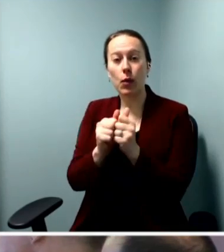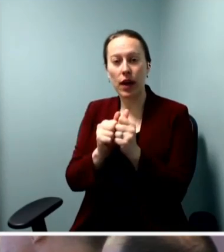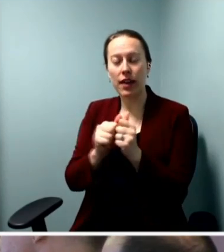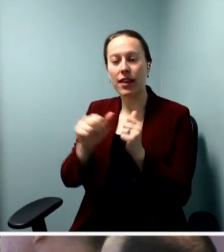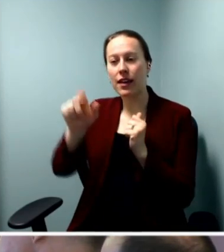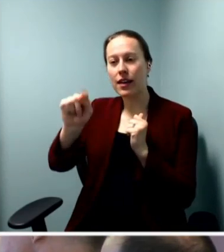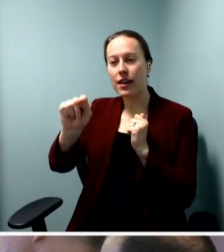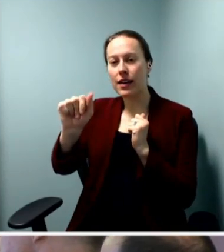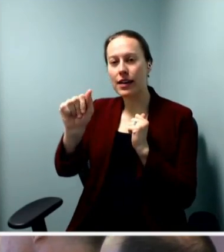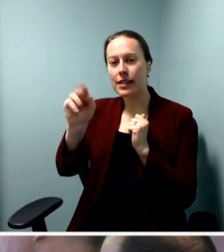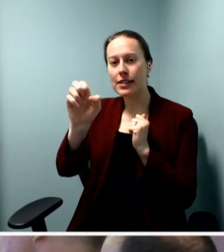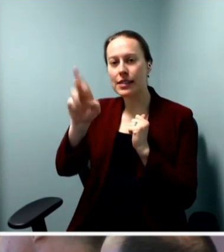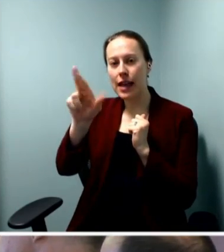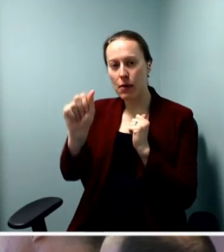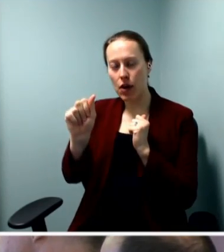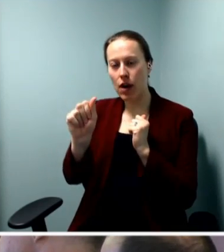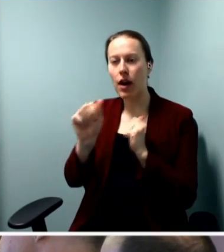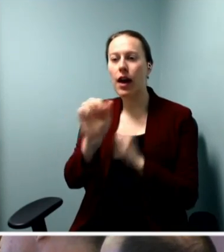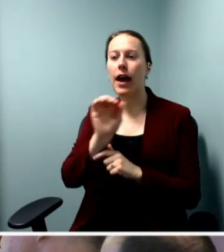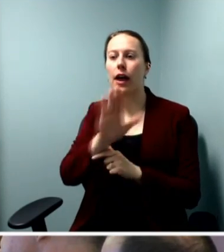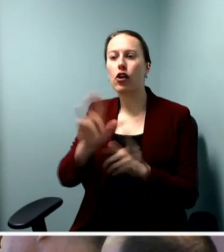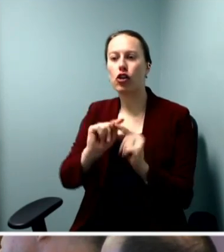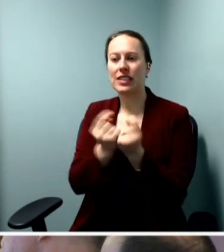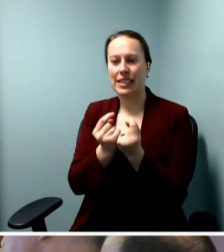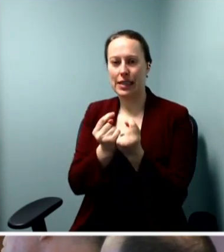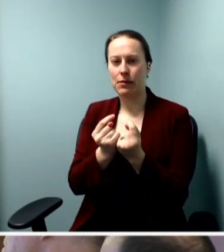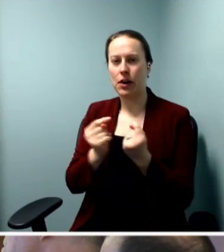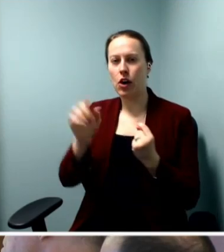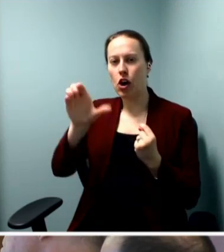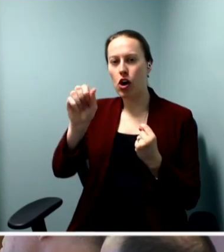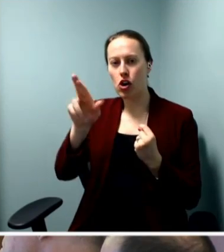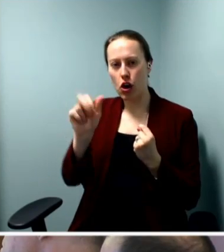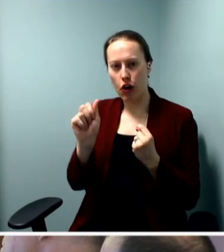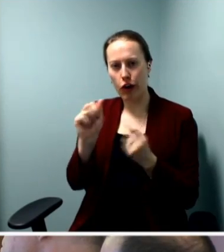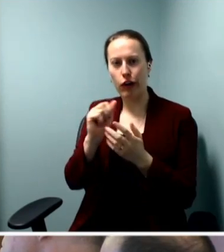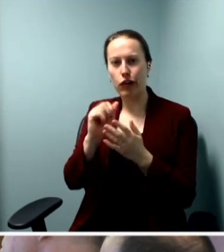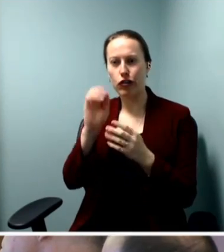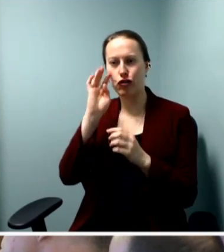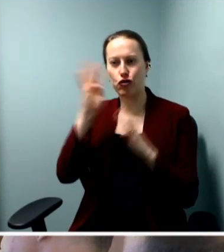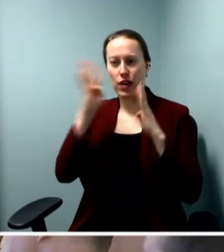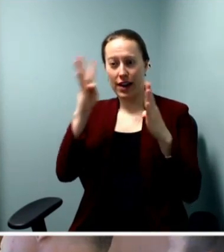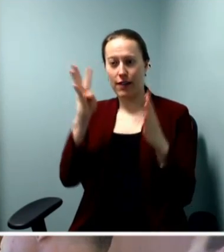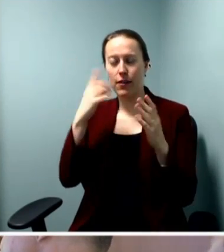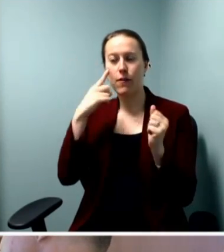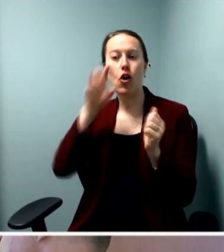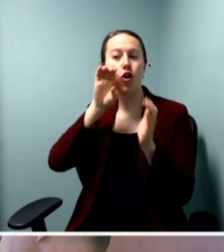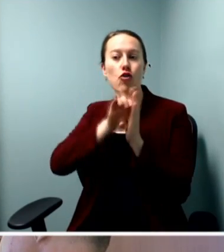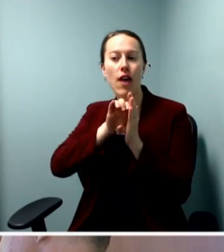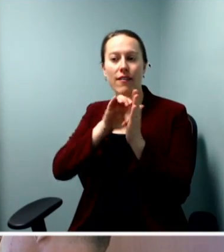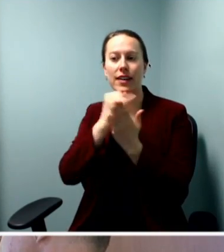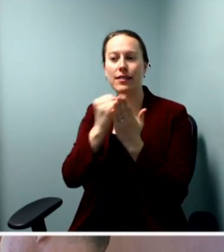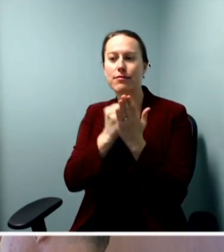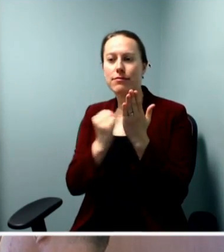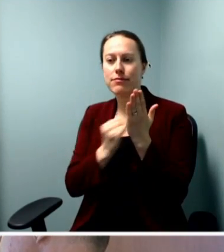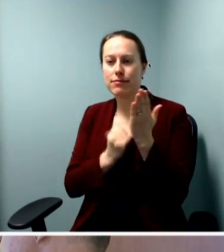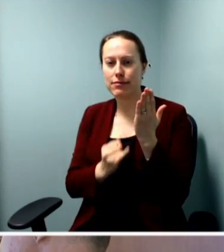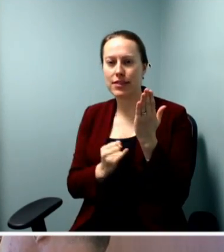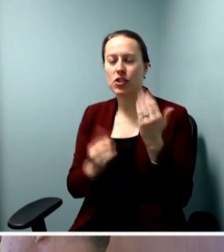and her team at [Carhartt Creative] to do graphic facilitation. So, there will be a visual representation of the conversations today.